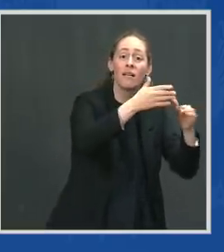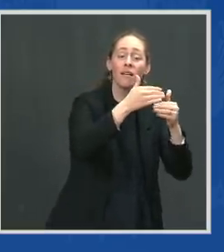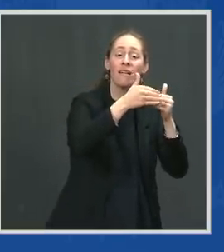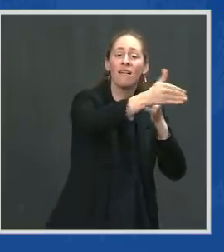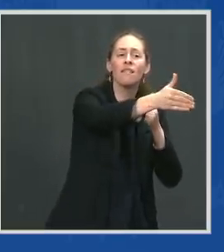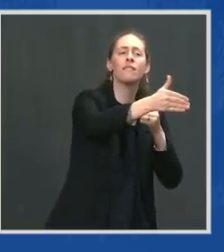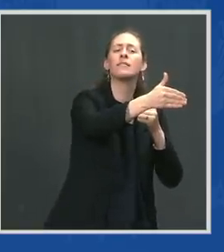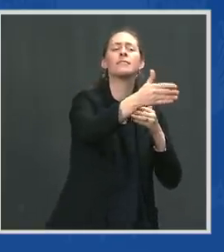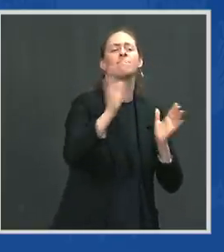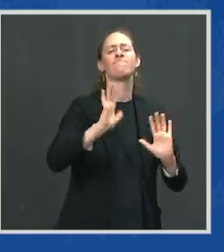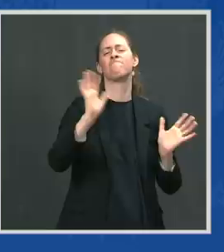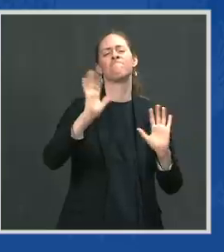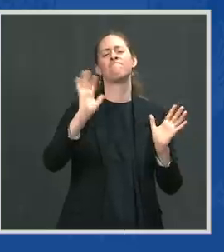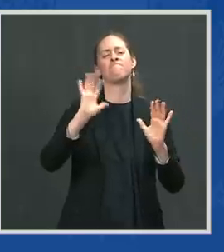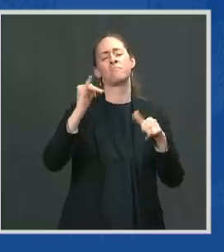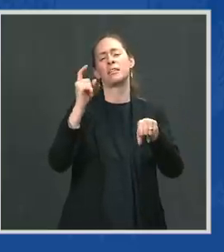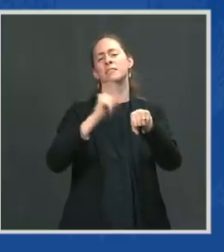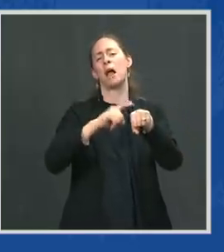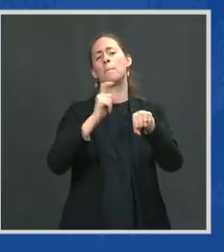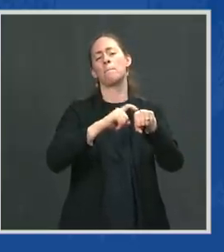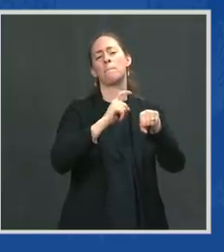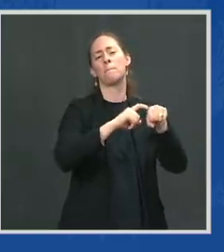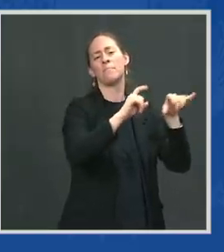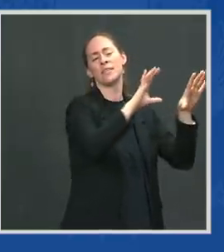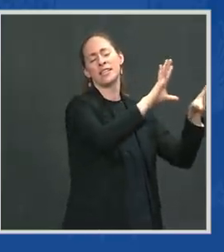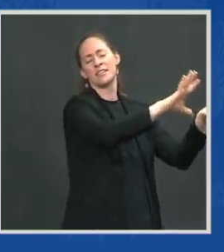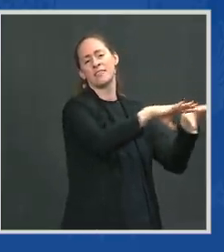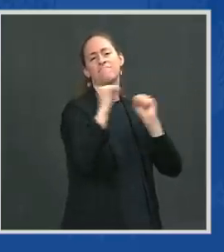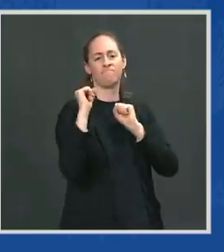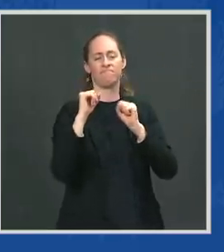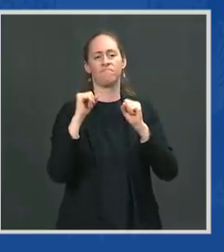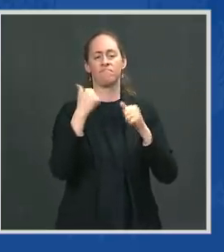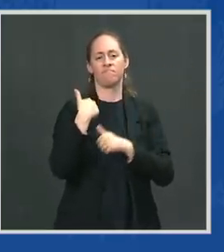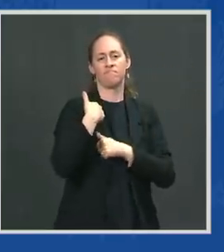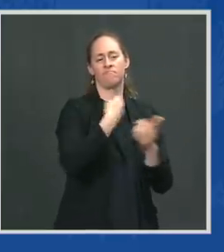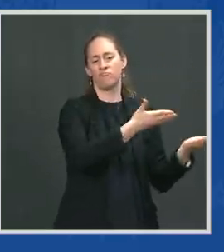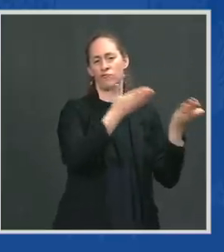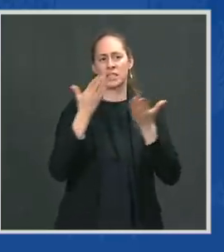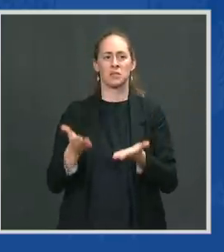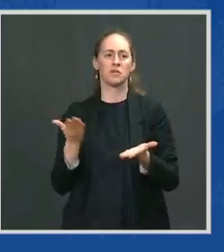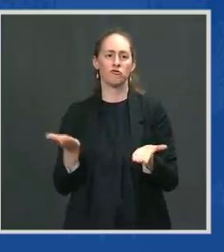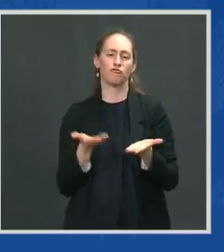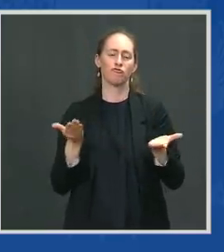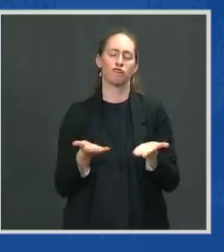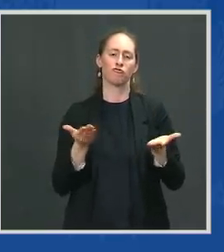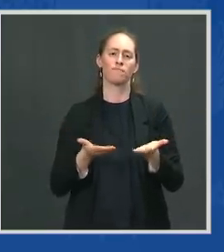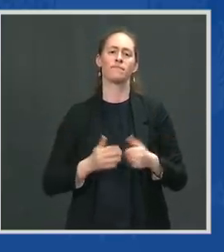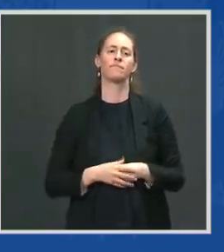If we instead pursue the approach where America -- U.S. exit is tied to conditions on the ground,